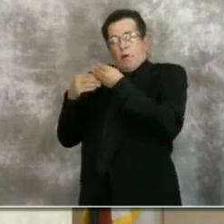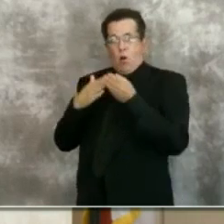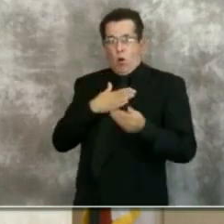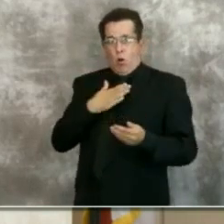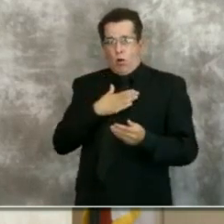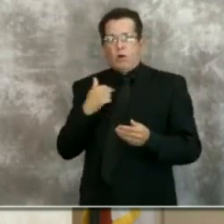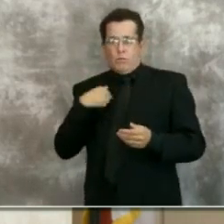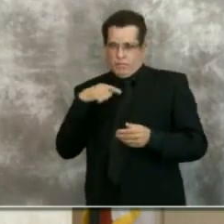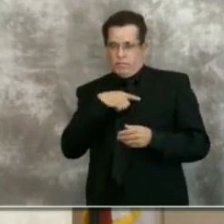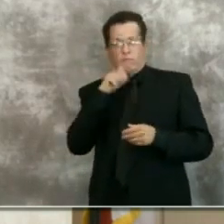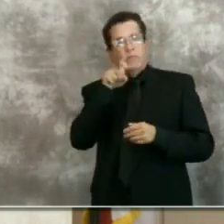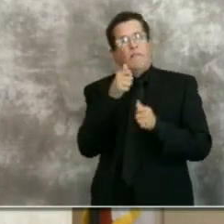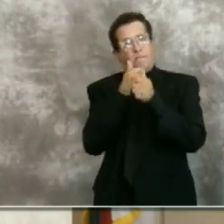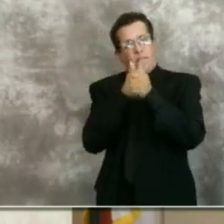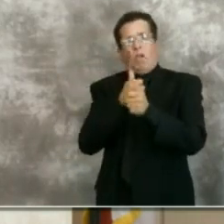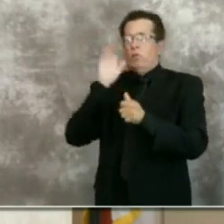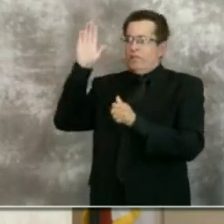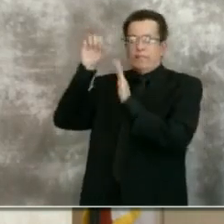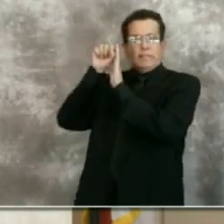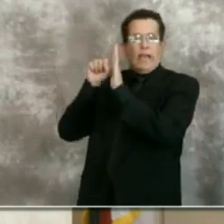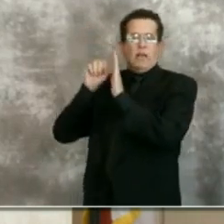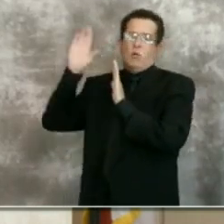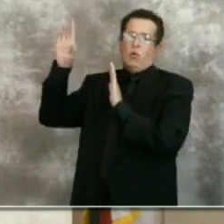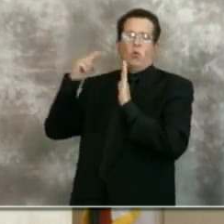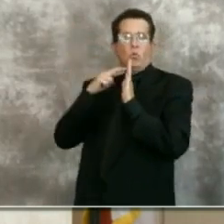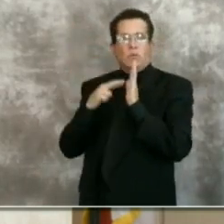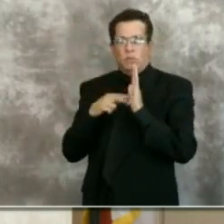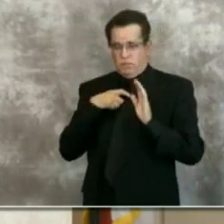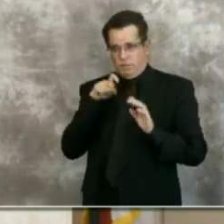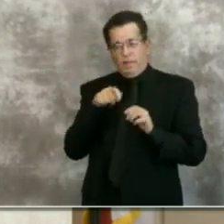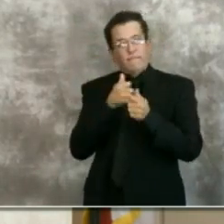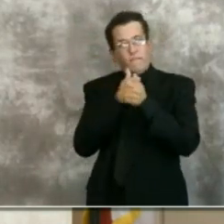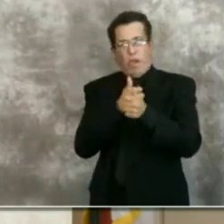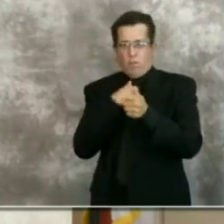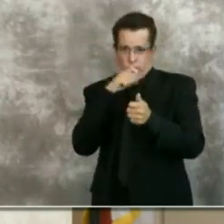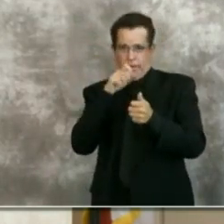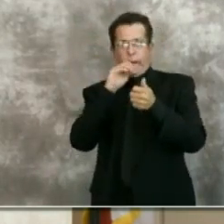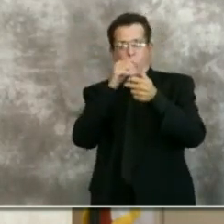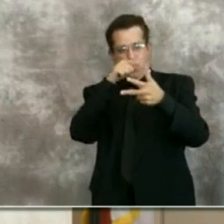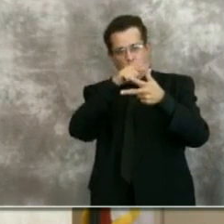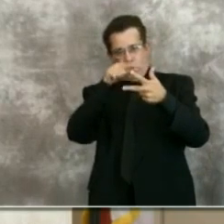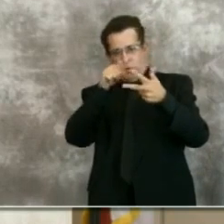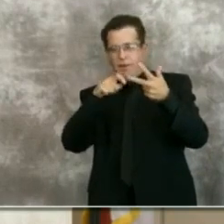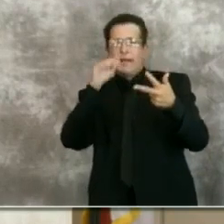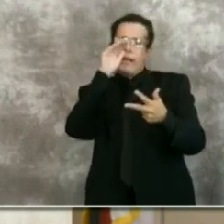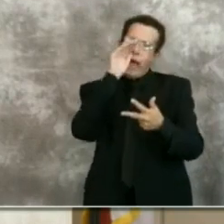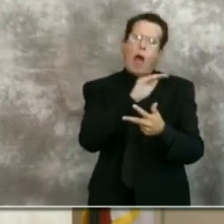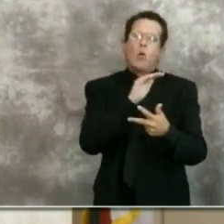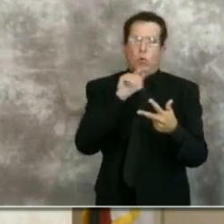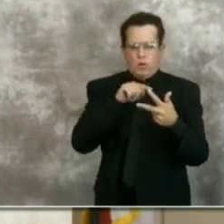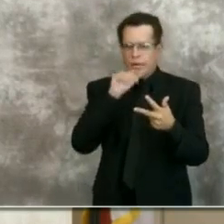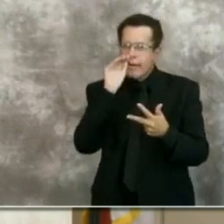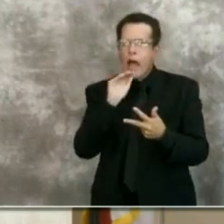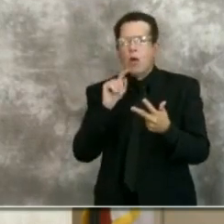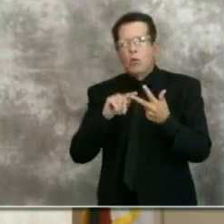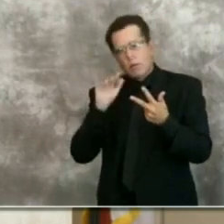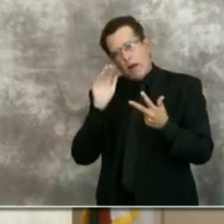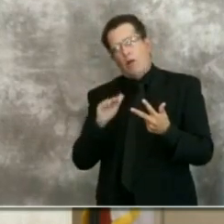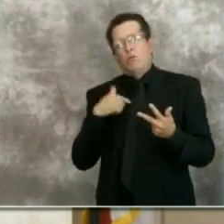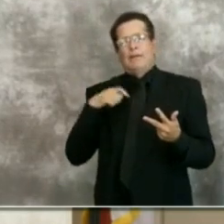OUT OF THE 13. BUT WHEN YOU FILE FOR ACCESS STATION FROM THE STATE OF CALIFORNIA WHICH WE DID. WE ARE BOUND BY THOSE STATE MONITORS AND STATE